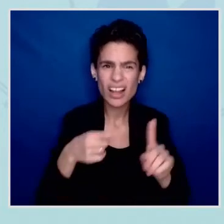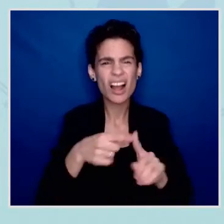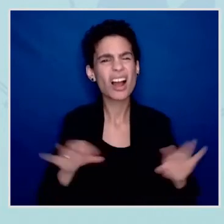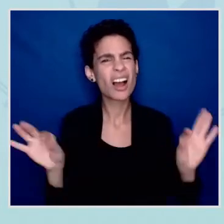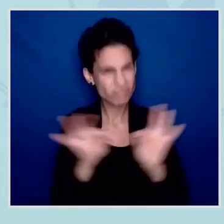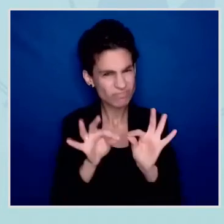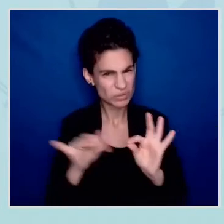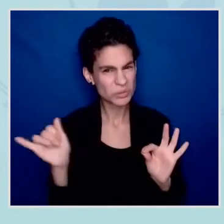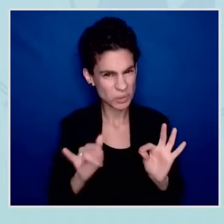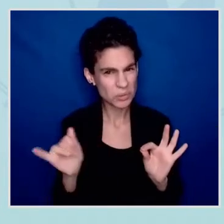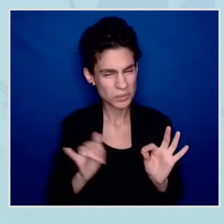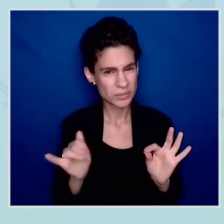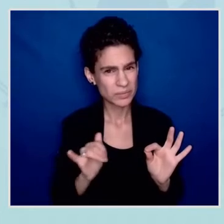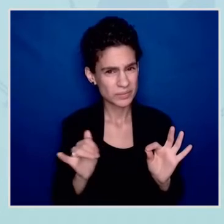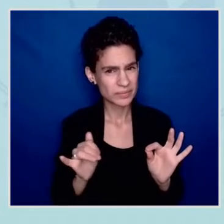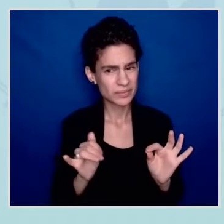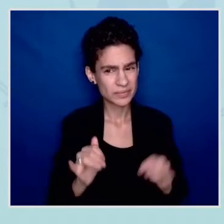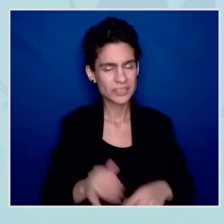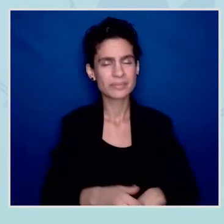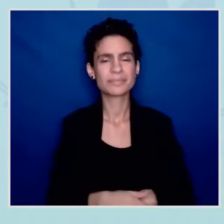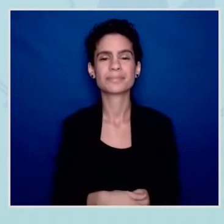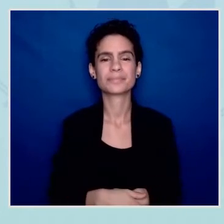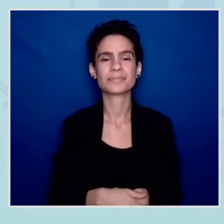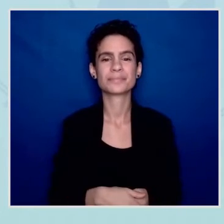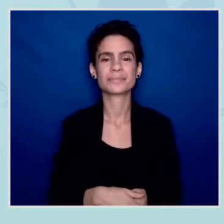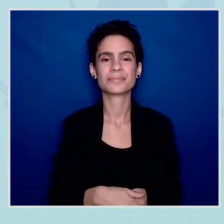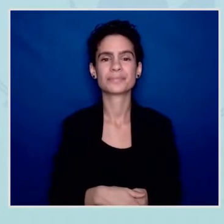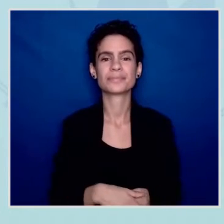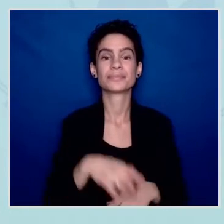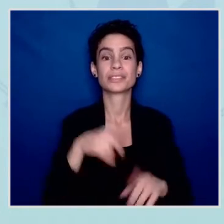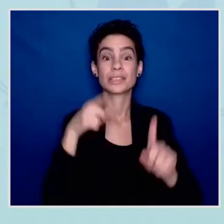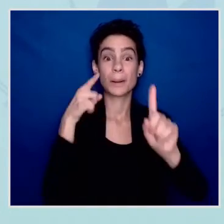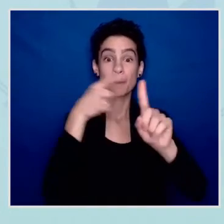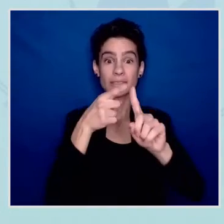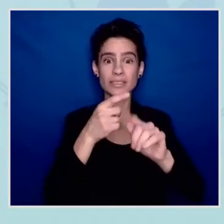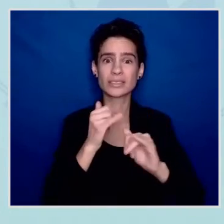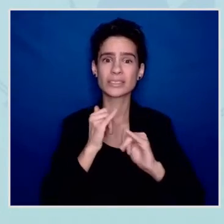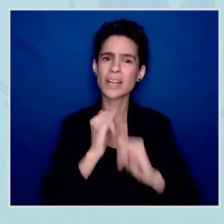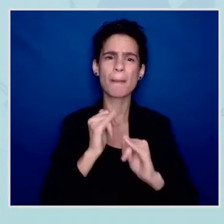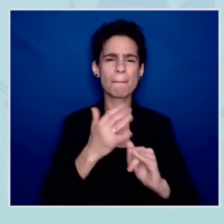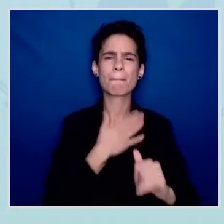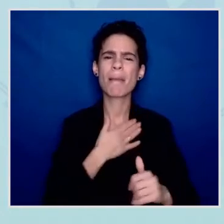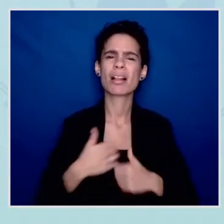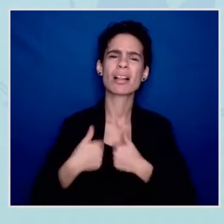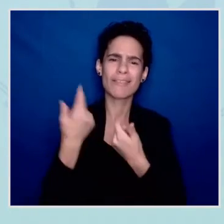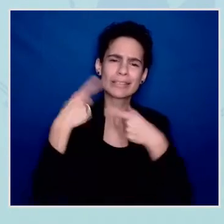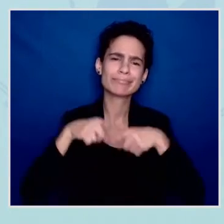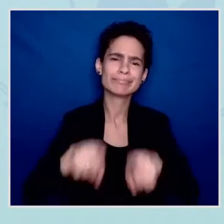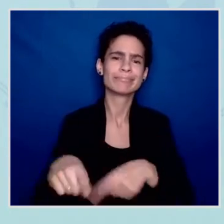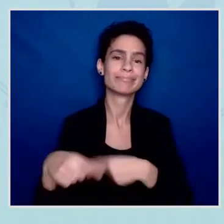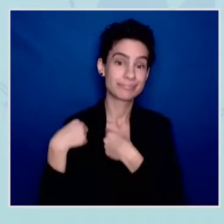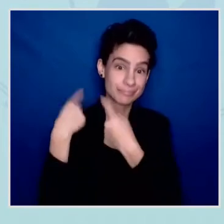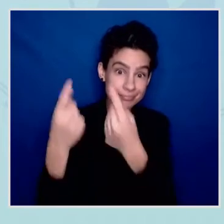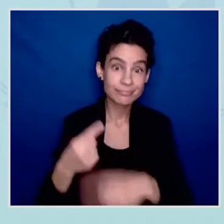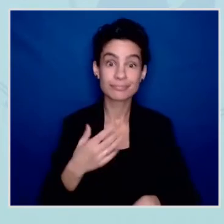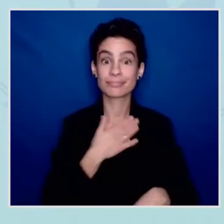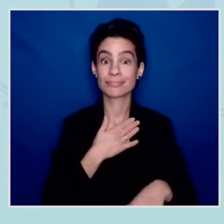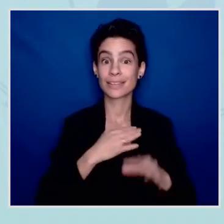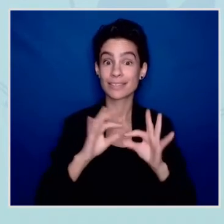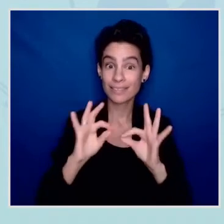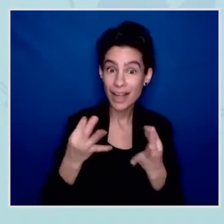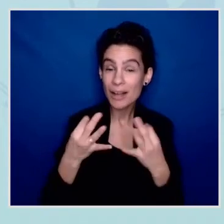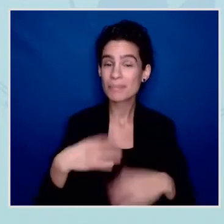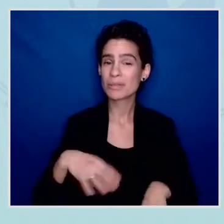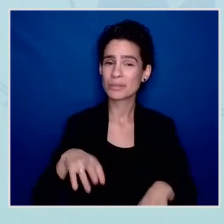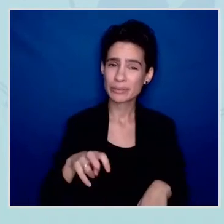ALL OF US. IT'S A SIMPLE, BUT